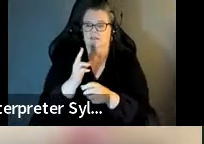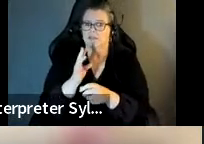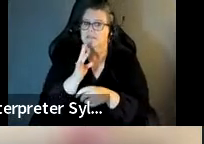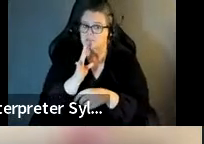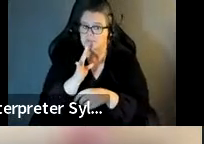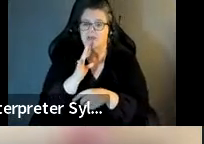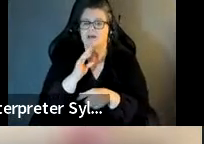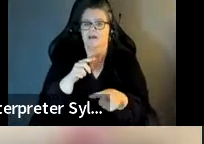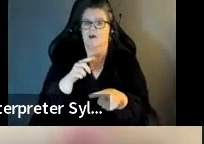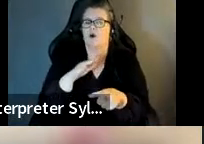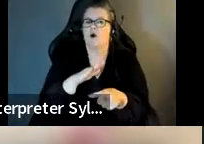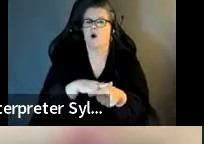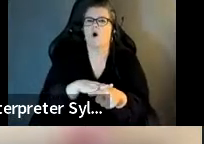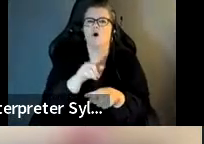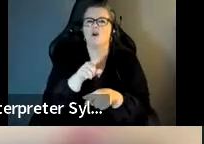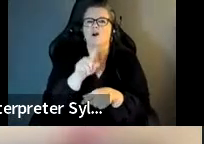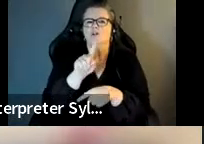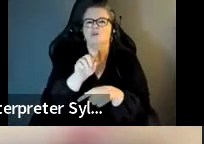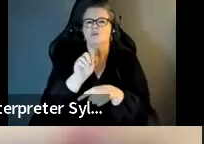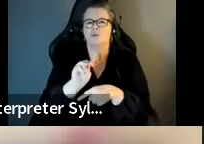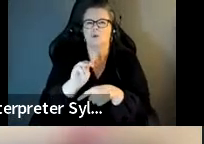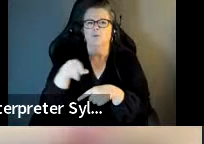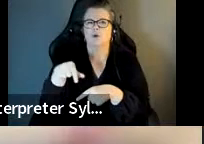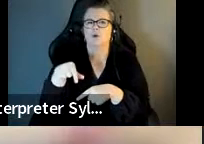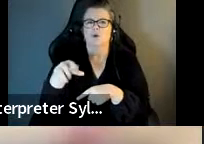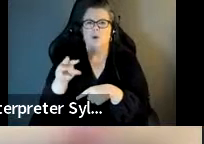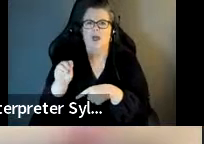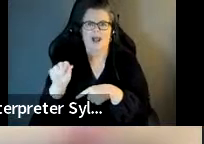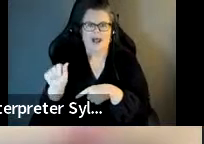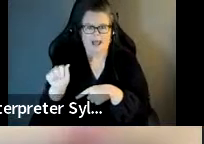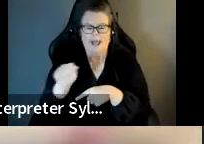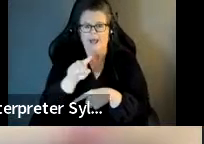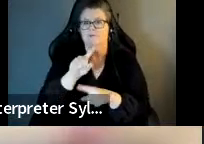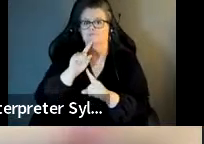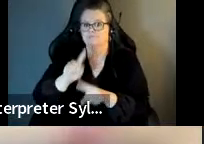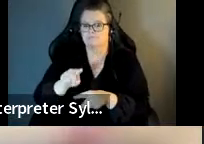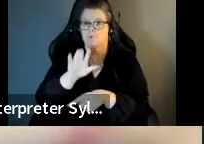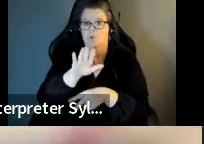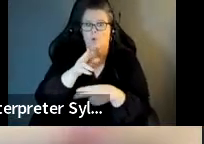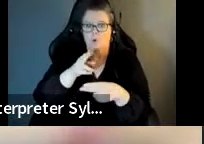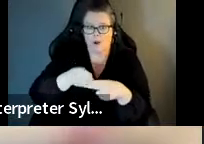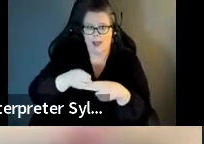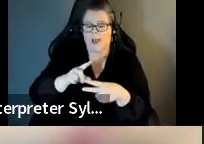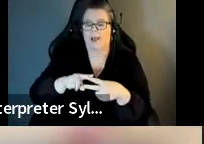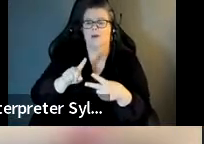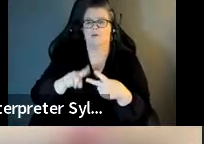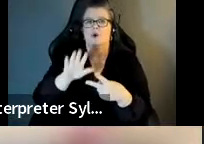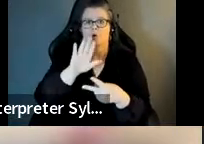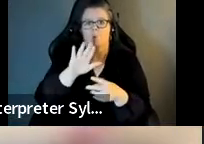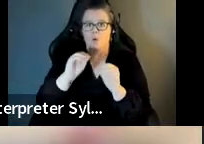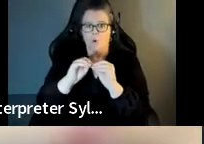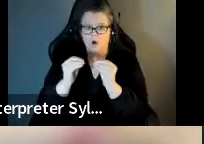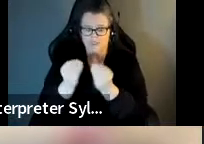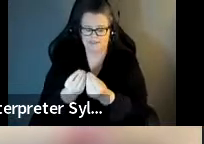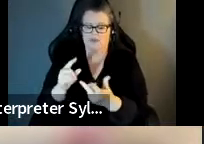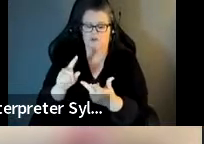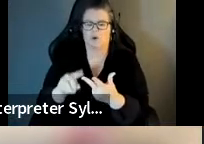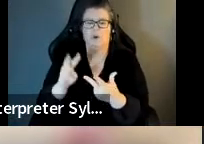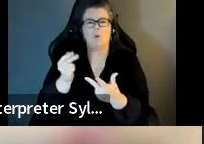Just list your name and your organization, the topic of comment.